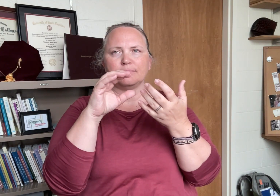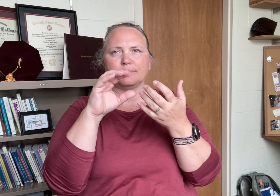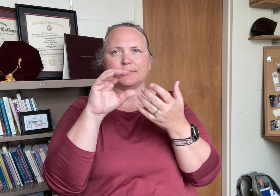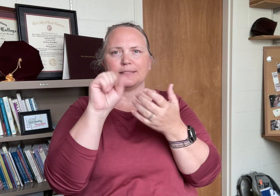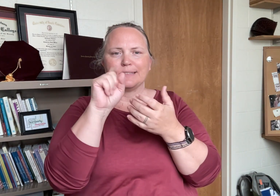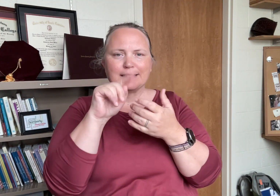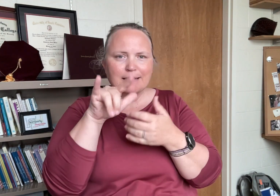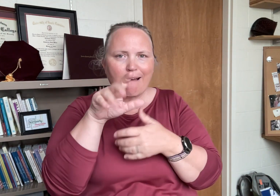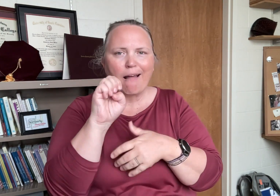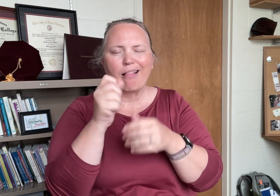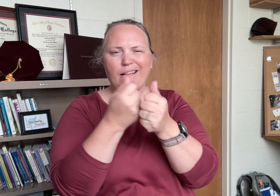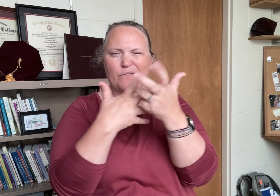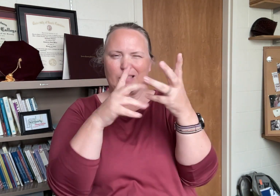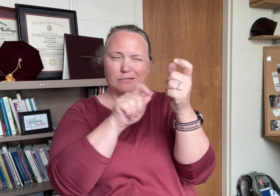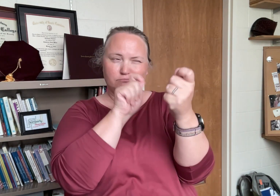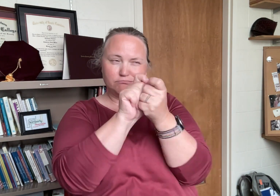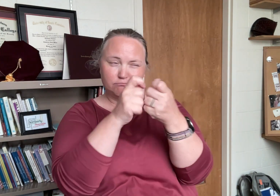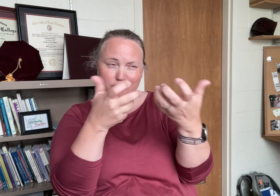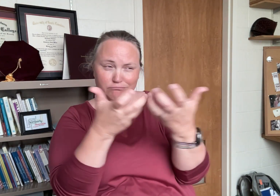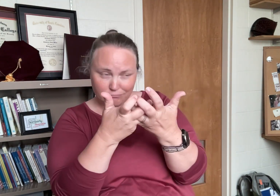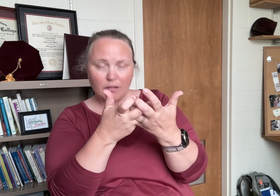Make those changes to fit the new journal and submit it there.